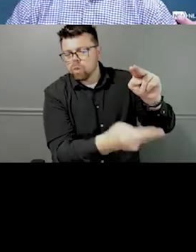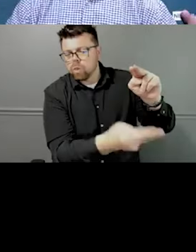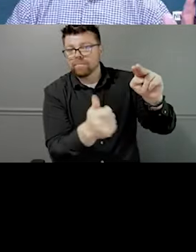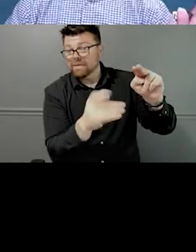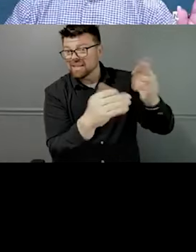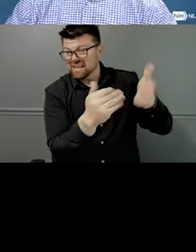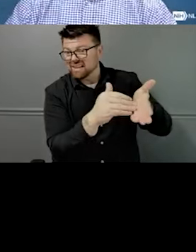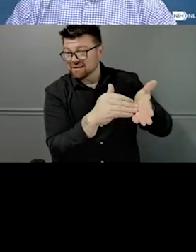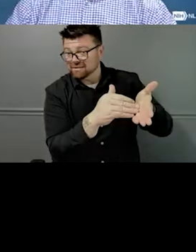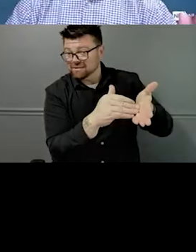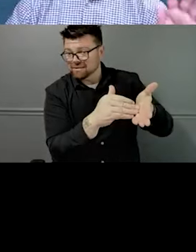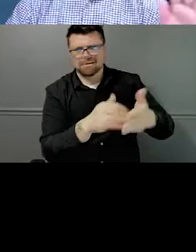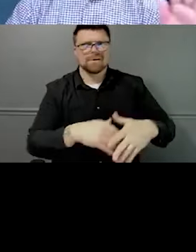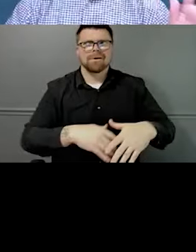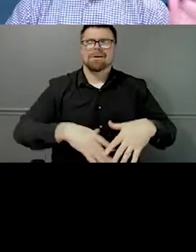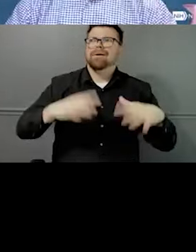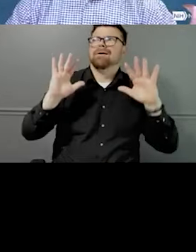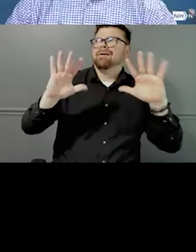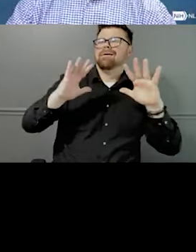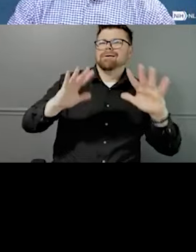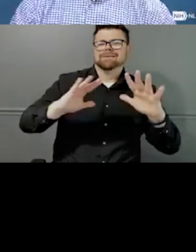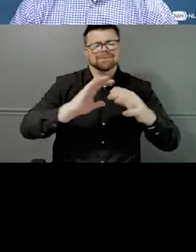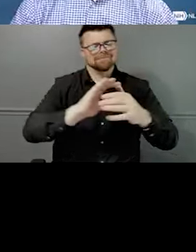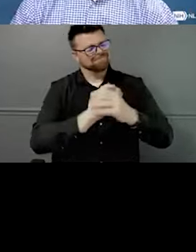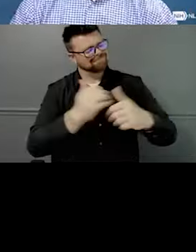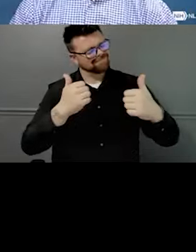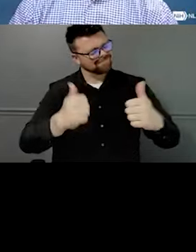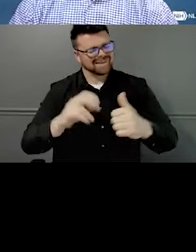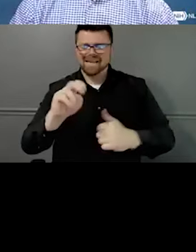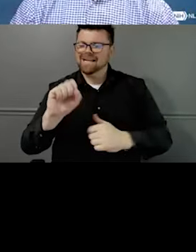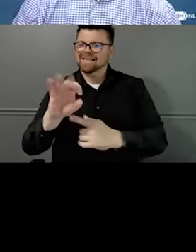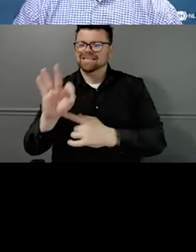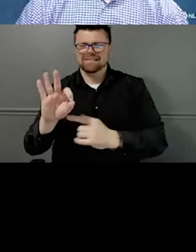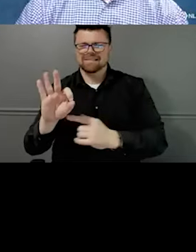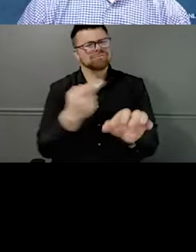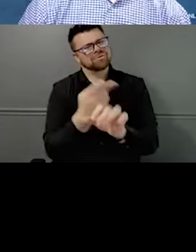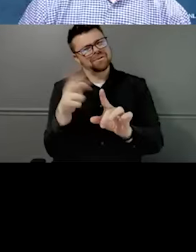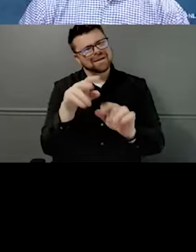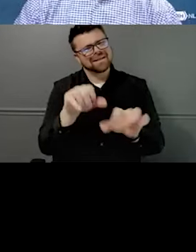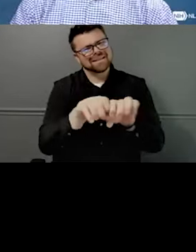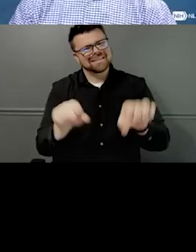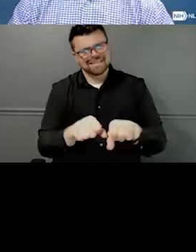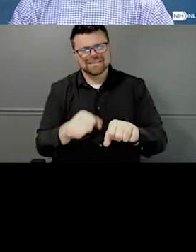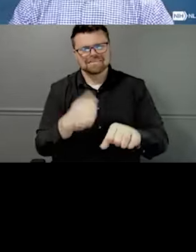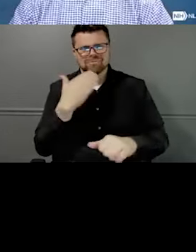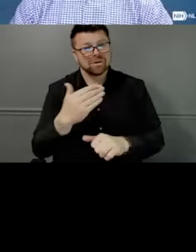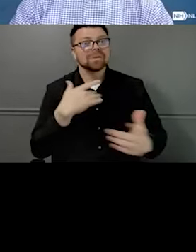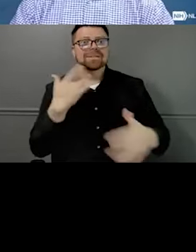Way to go, NSF, you guys are really using the system well. We're excited to see that it's helping you with that.